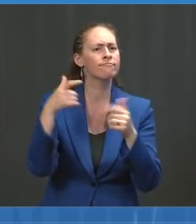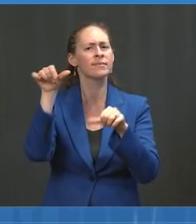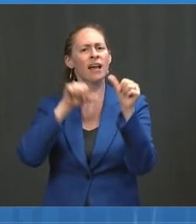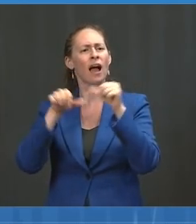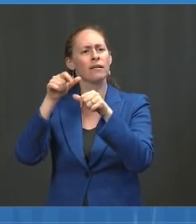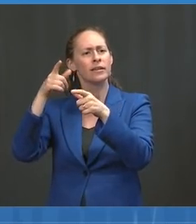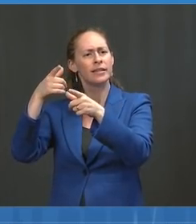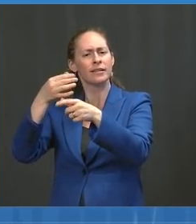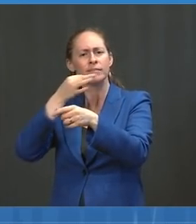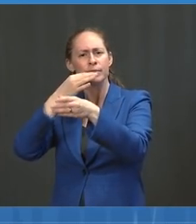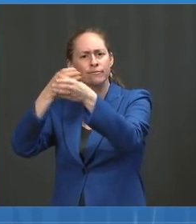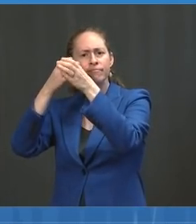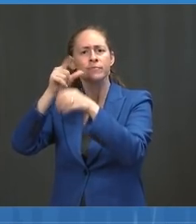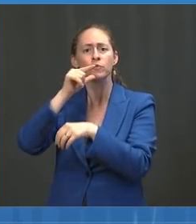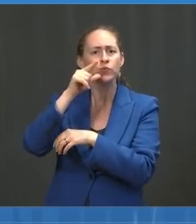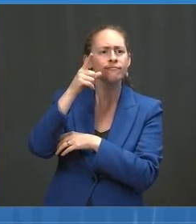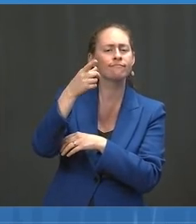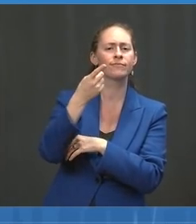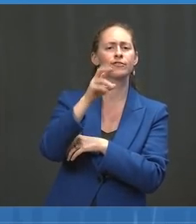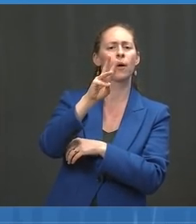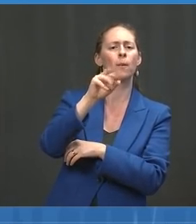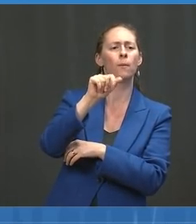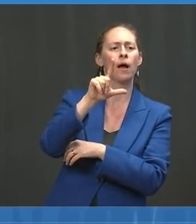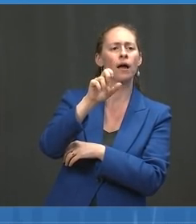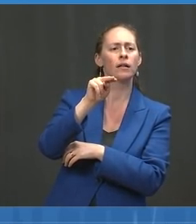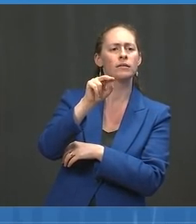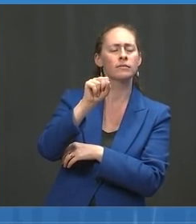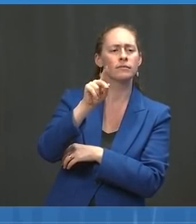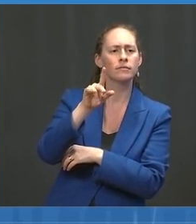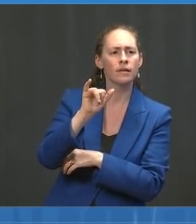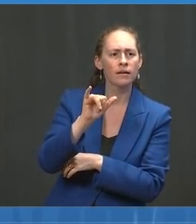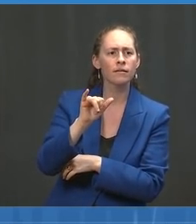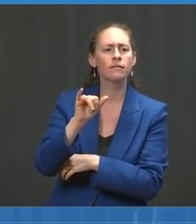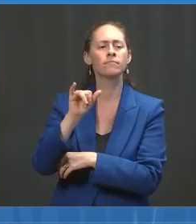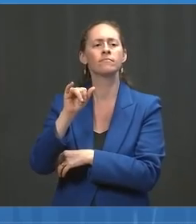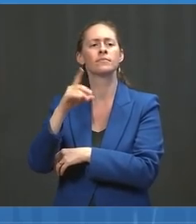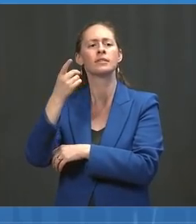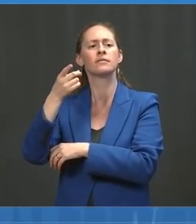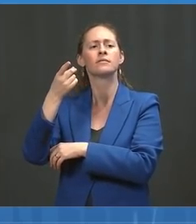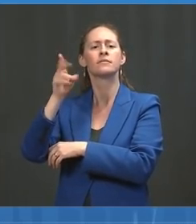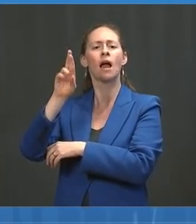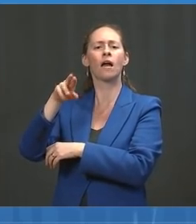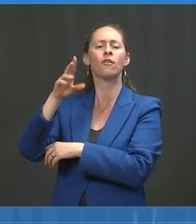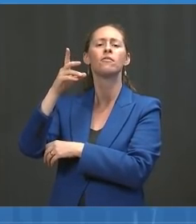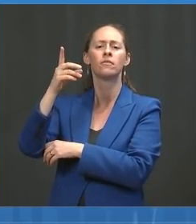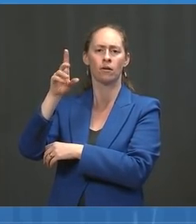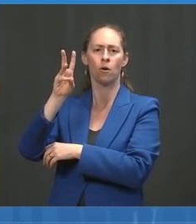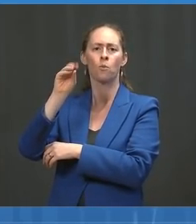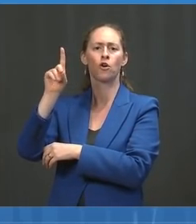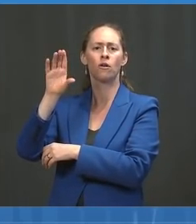myself; from Dr. Janet Woodcock, the head of the FDA; from the head of the NIH, Dr. Collins; and other medical professionals